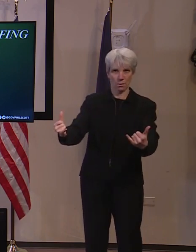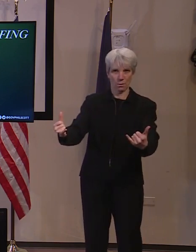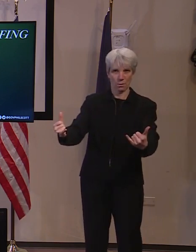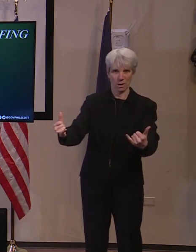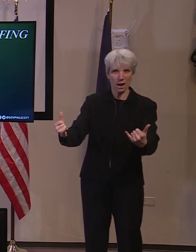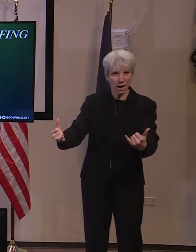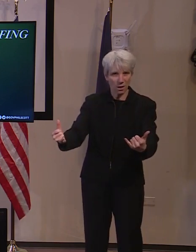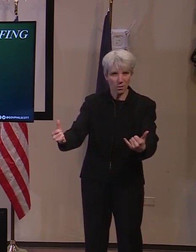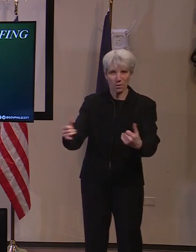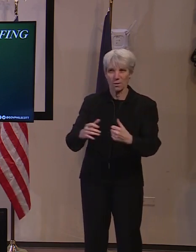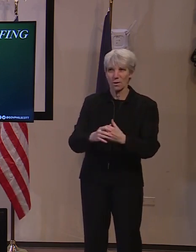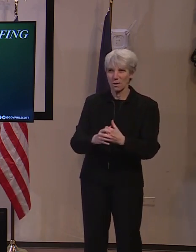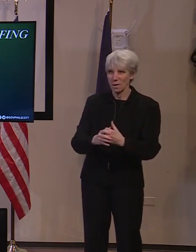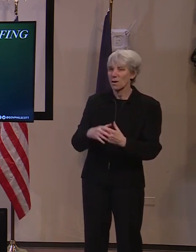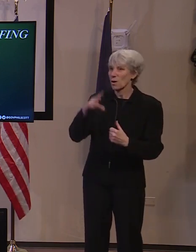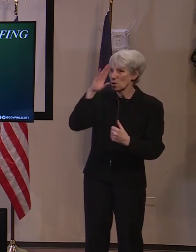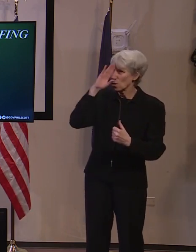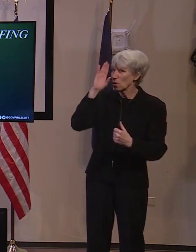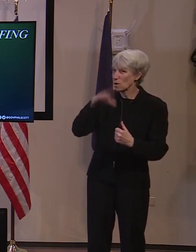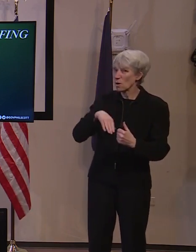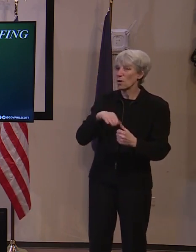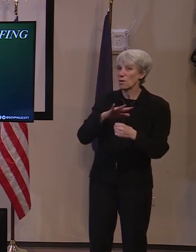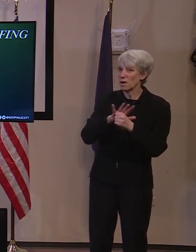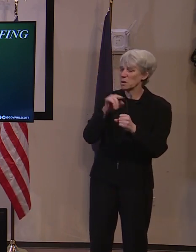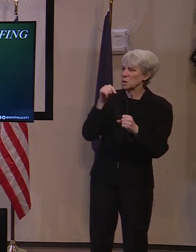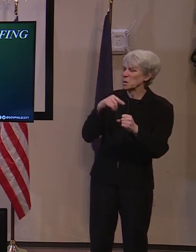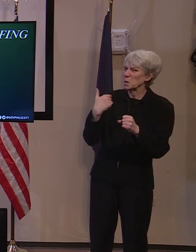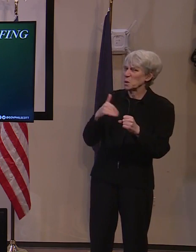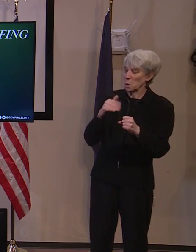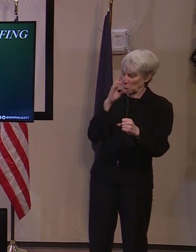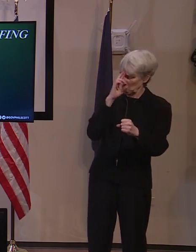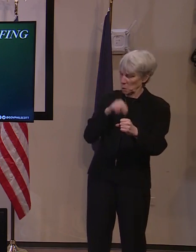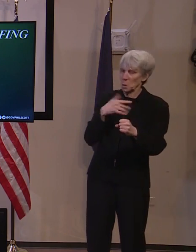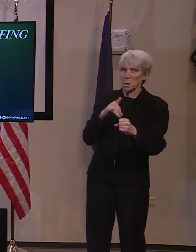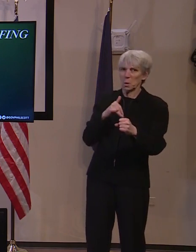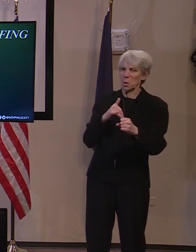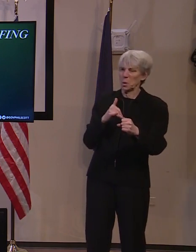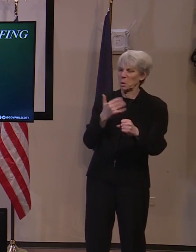the highly contagious nature of the virus and respect one another by